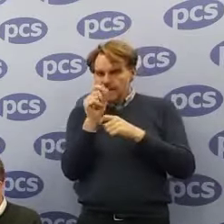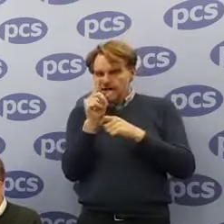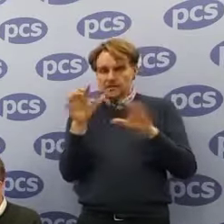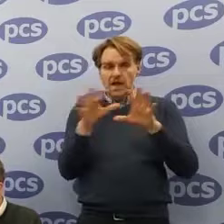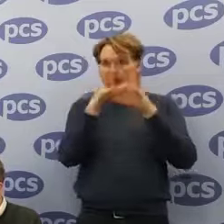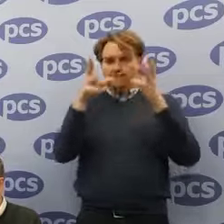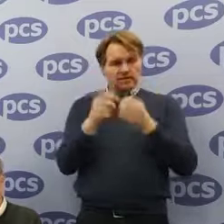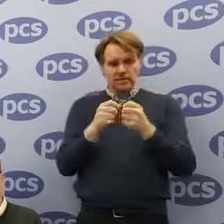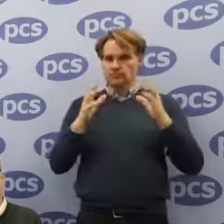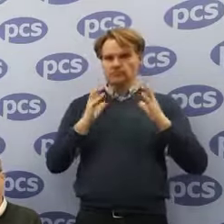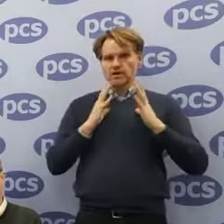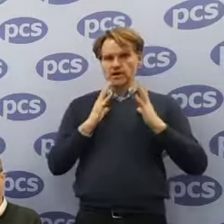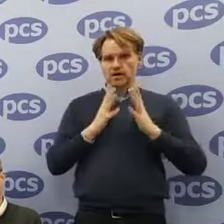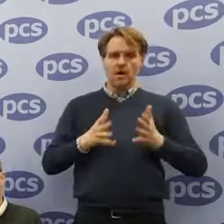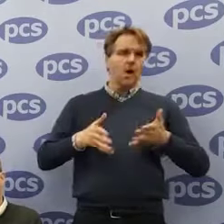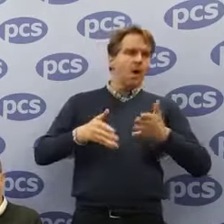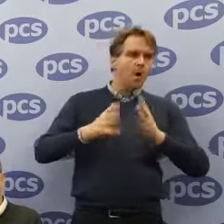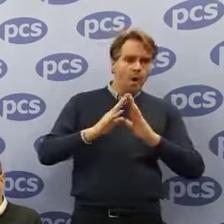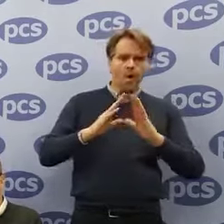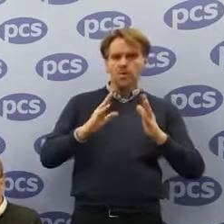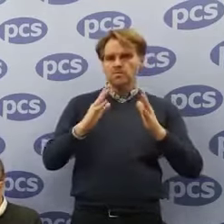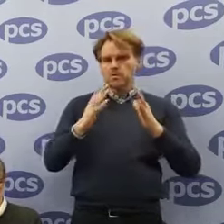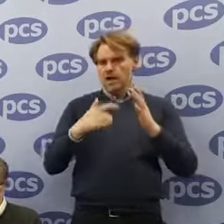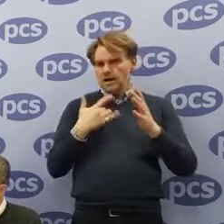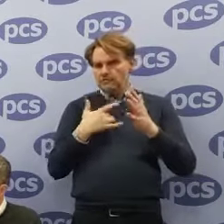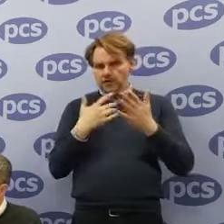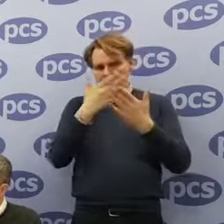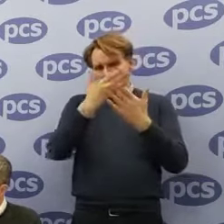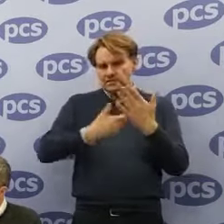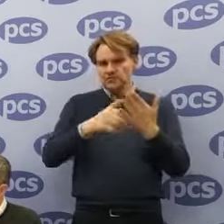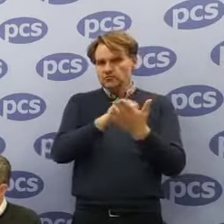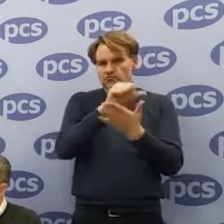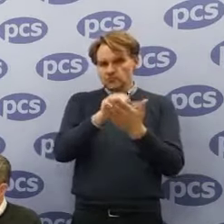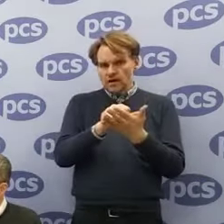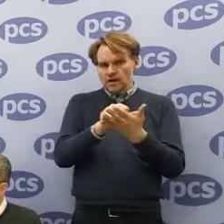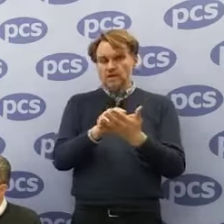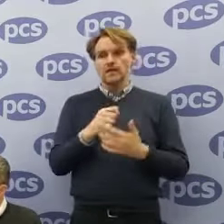addresses or home addresses but we will also focus our telephone banking in this